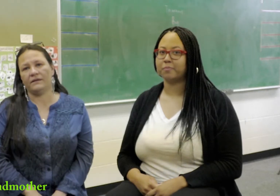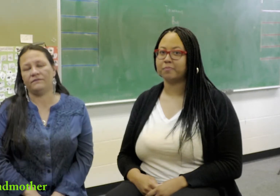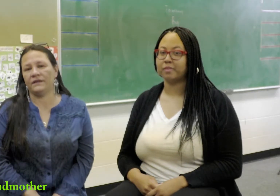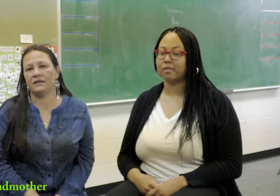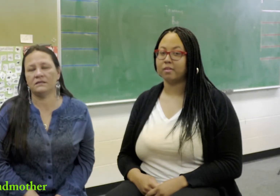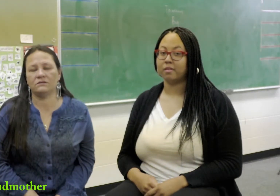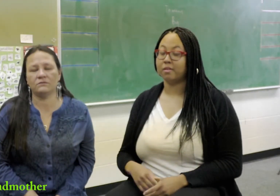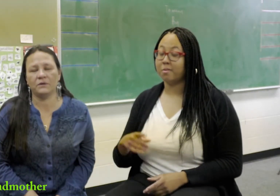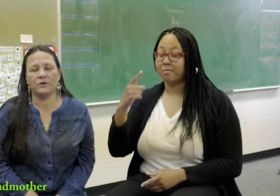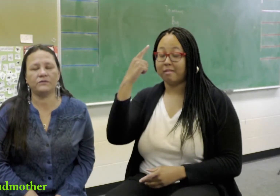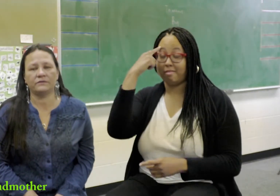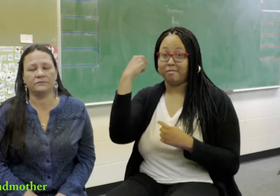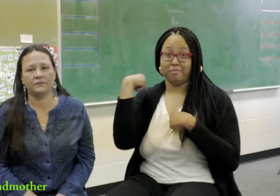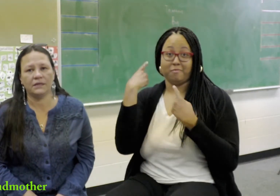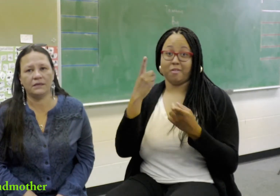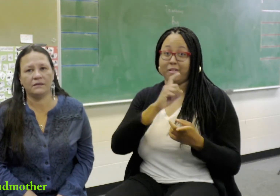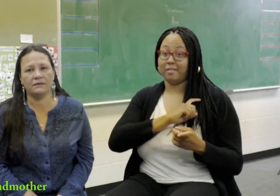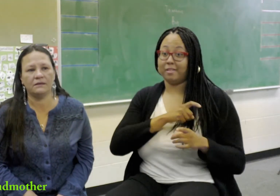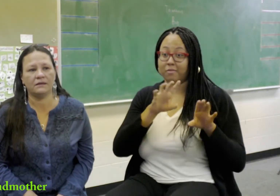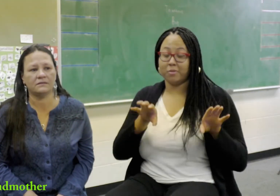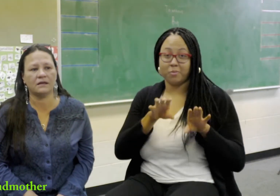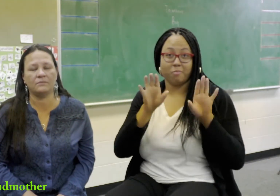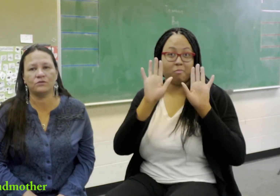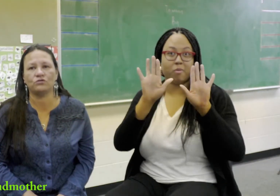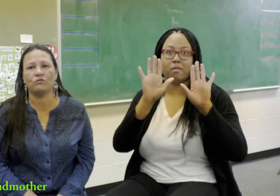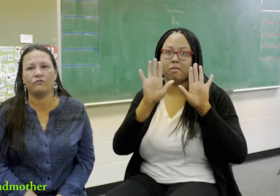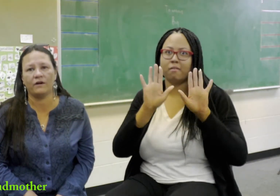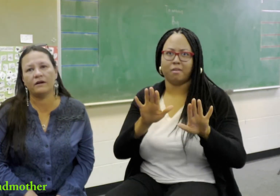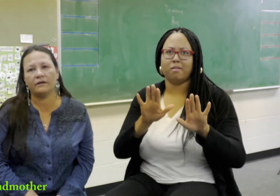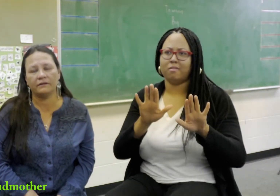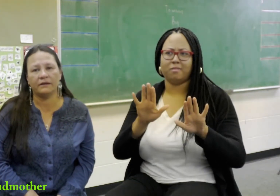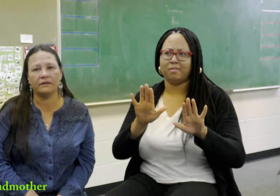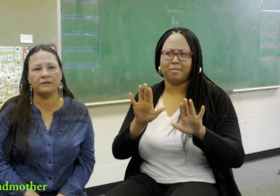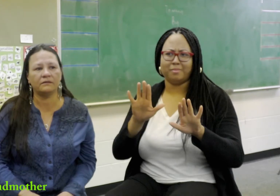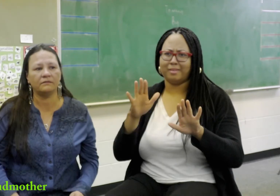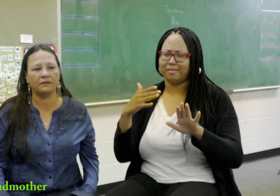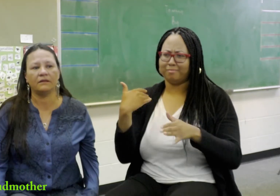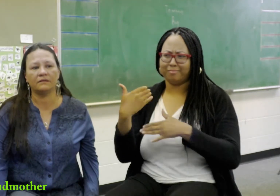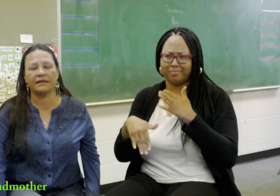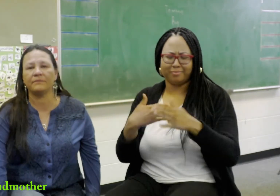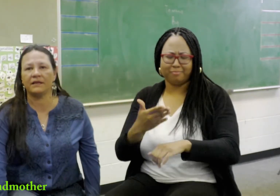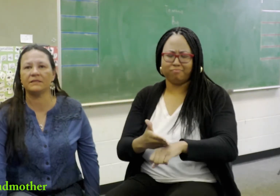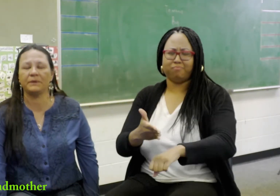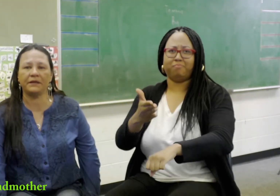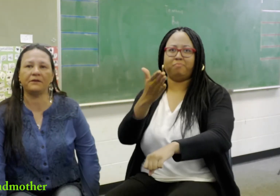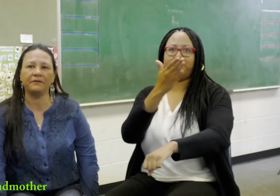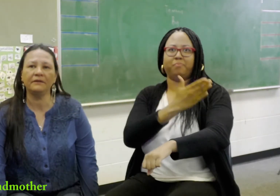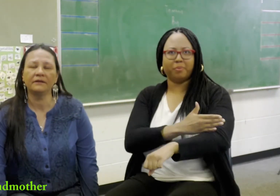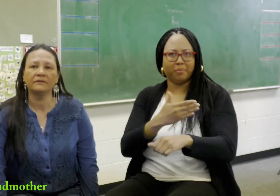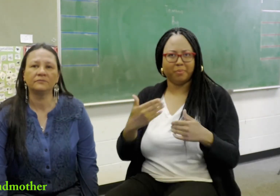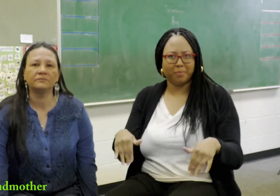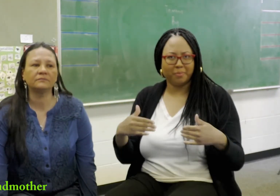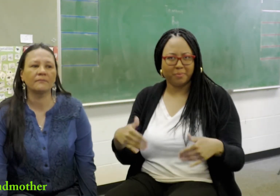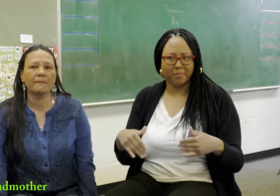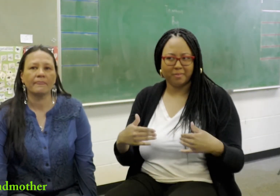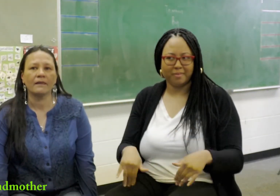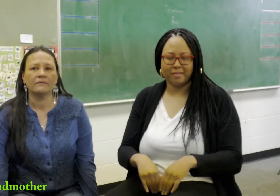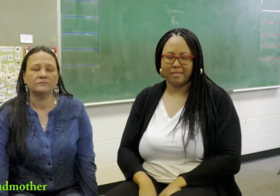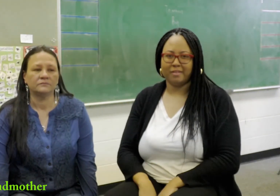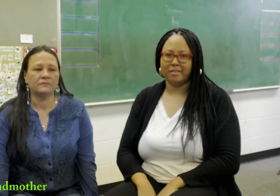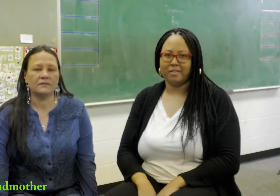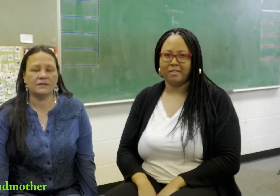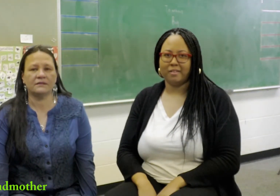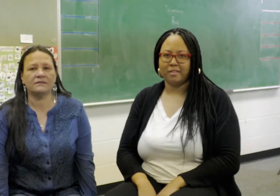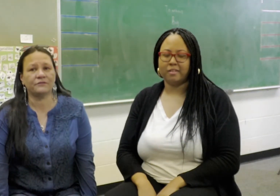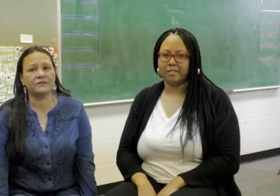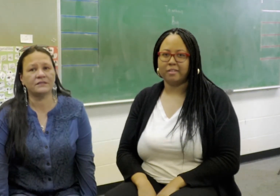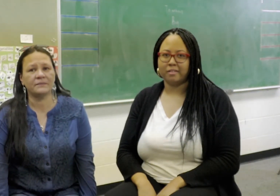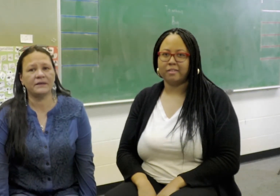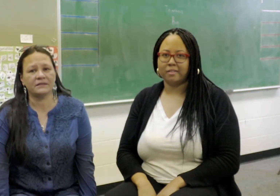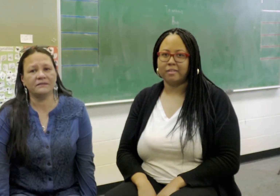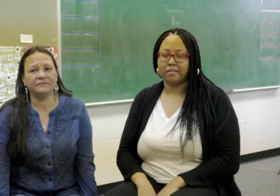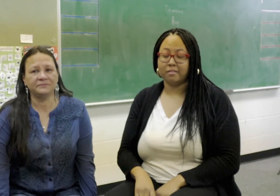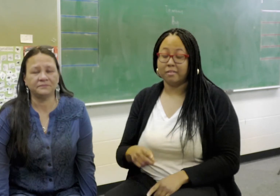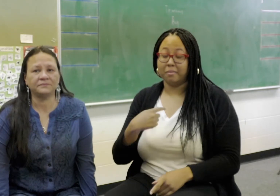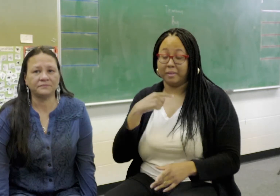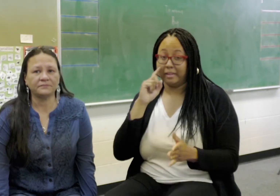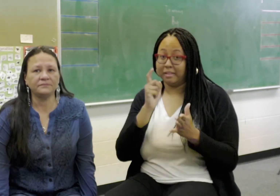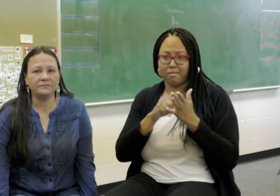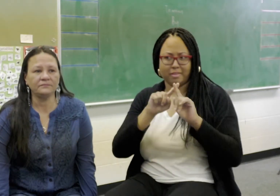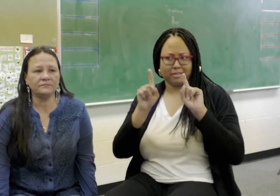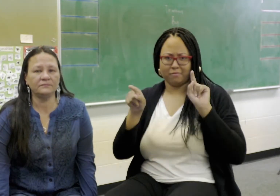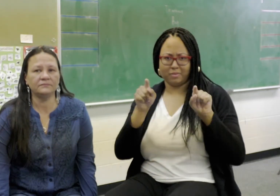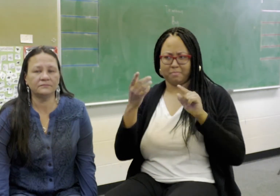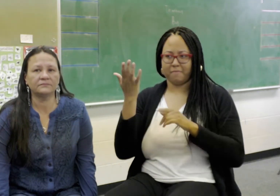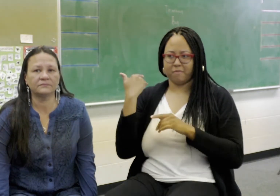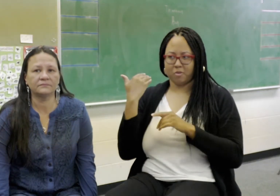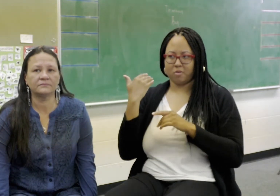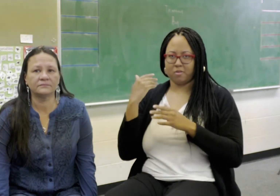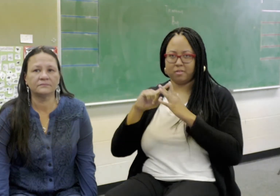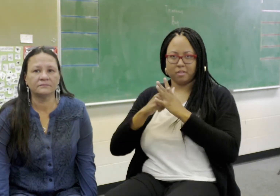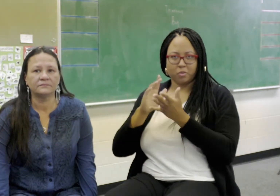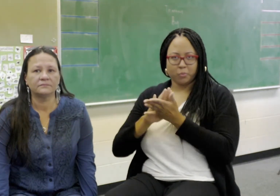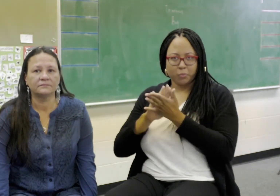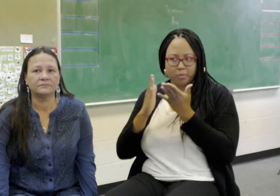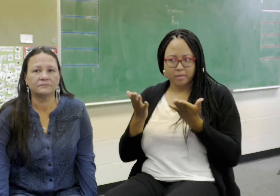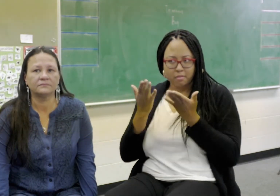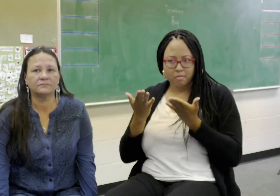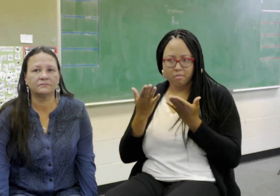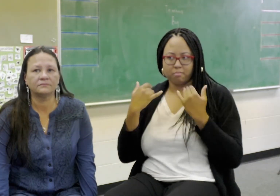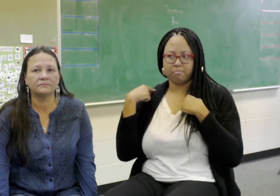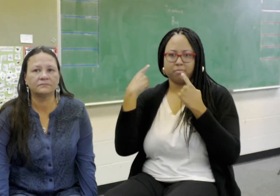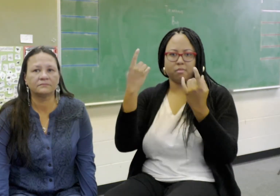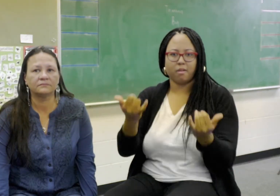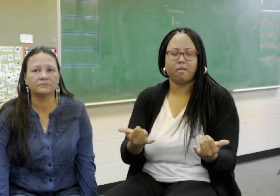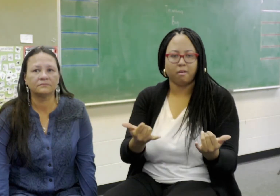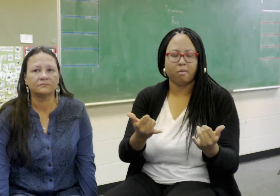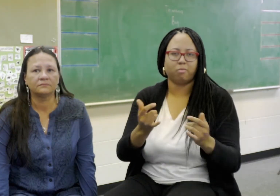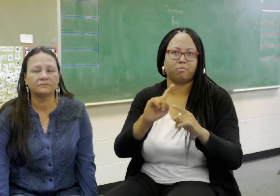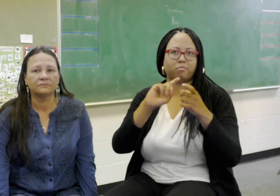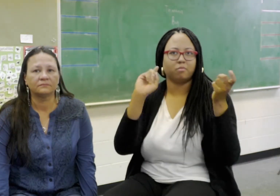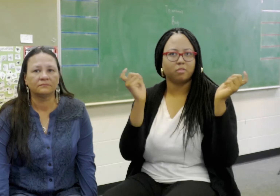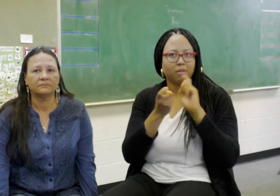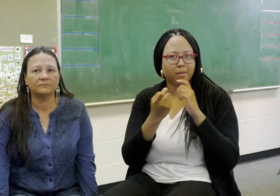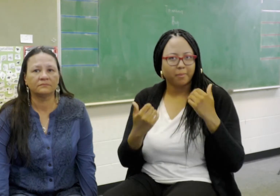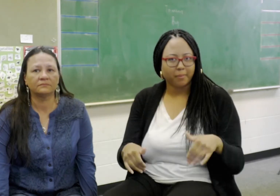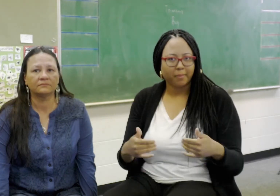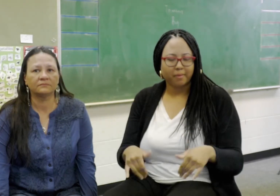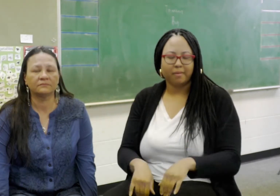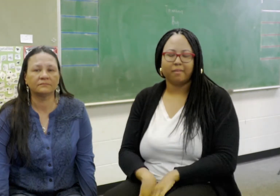I think he’s doing wonderful. He has come so far in the time that he’s been here. The difference is amazing.